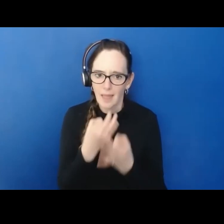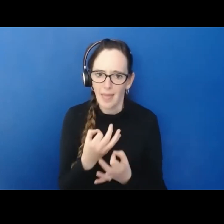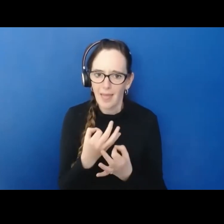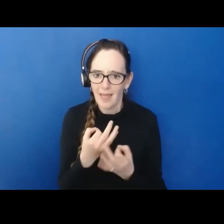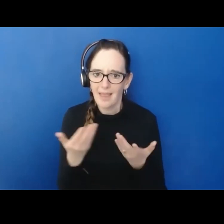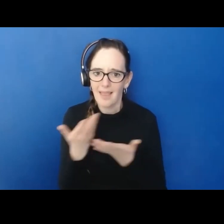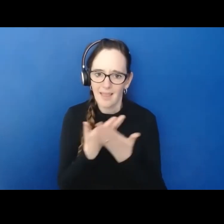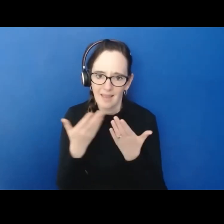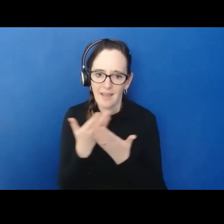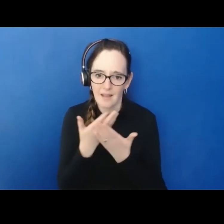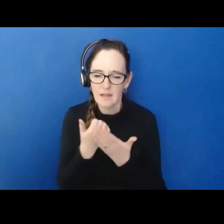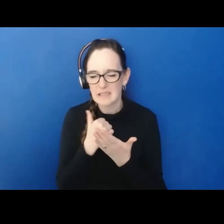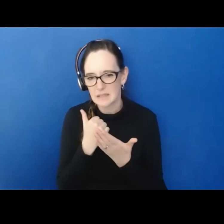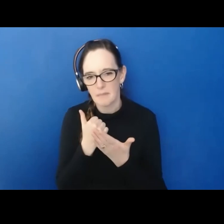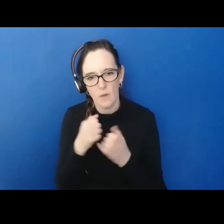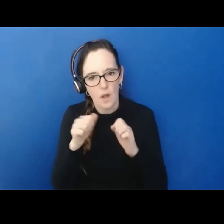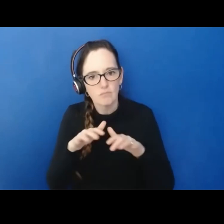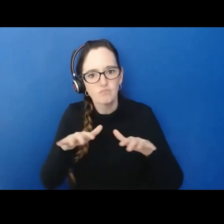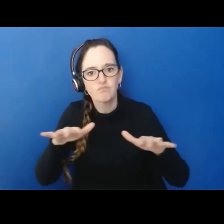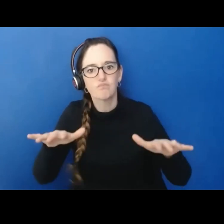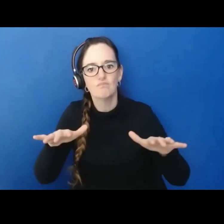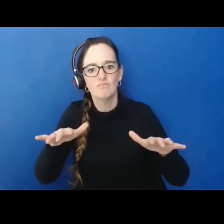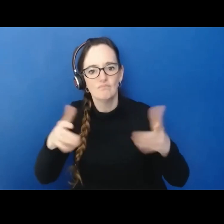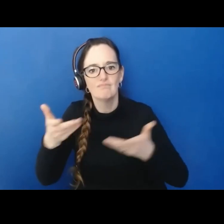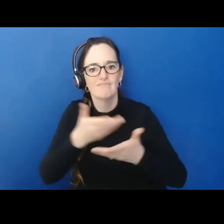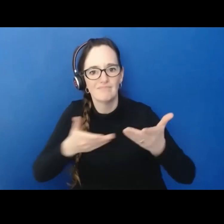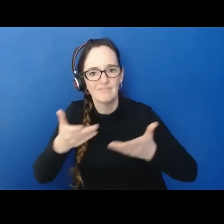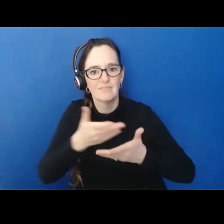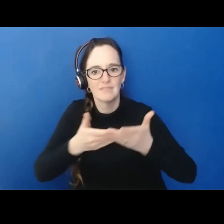develop rapidly or the coming year, not just years.